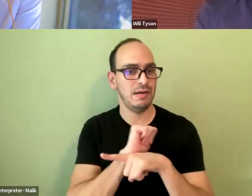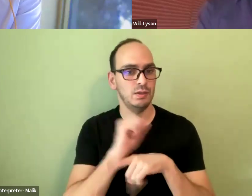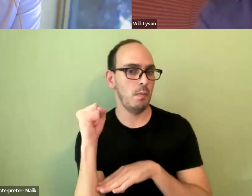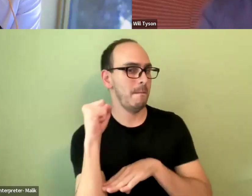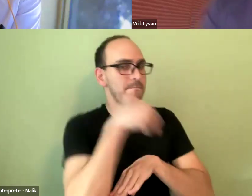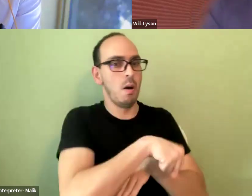barriers.